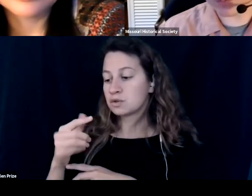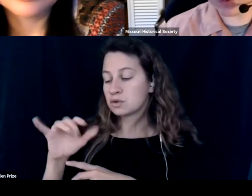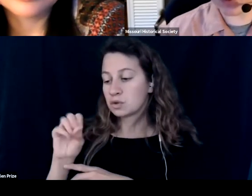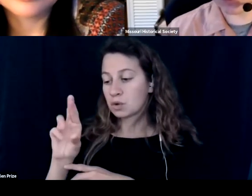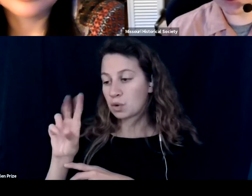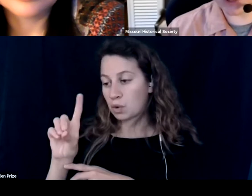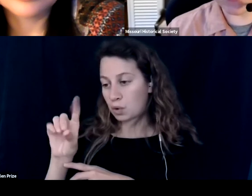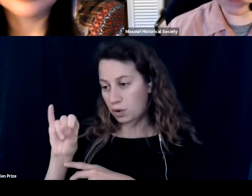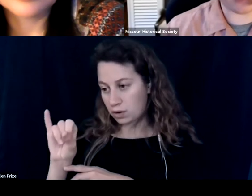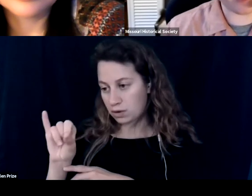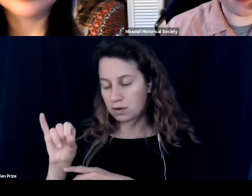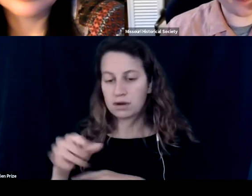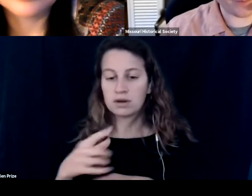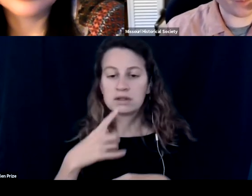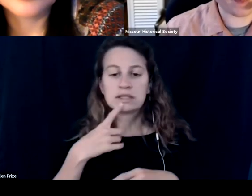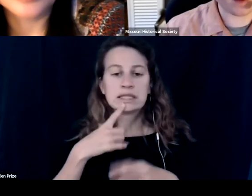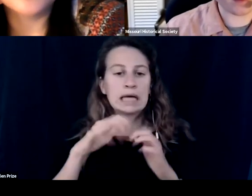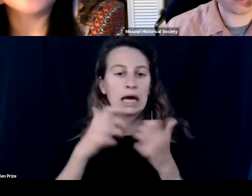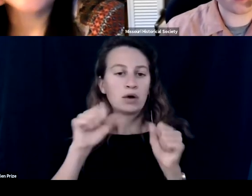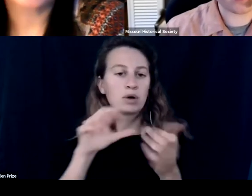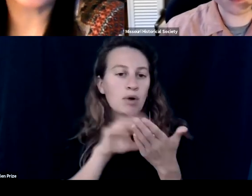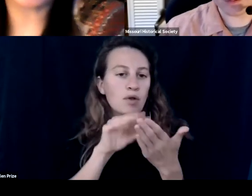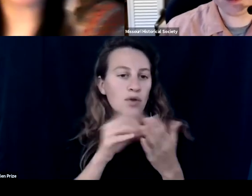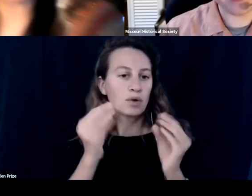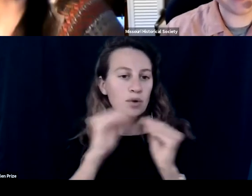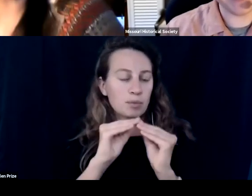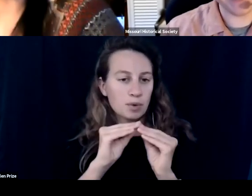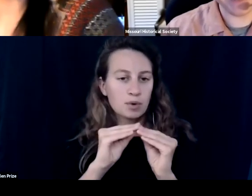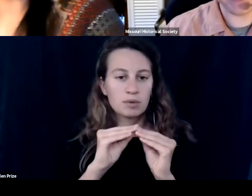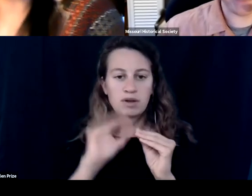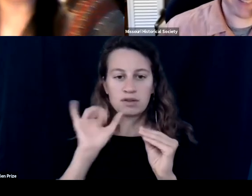up because they had to get out quickly and make a living and